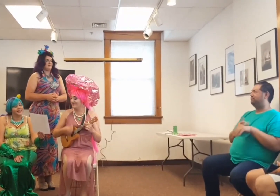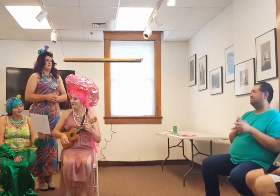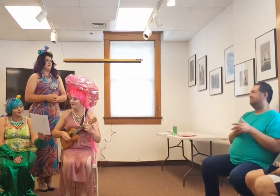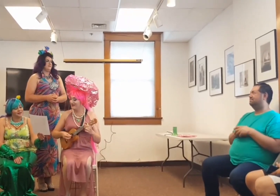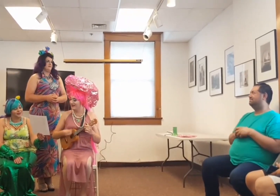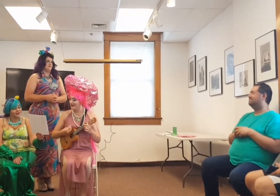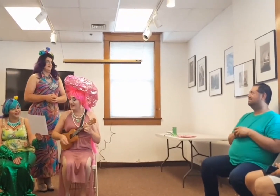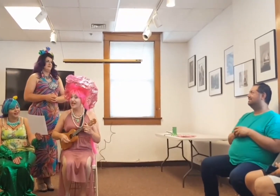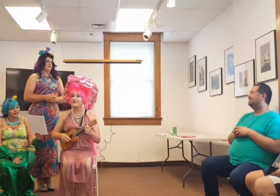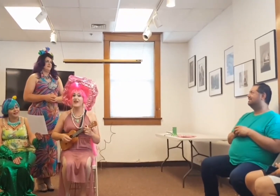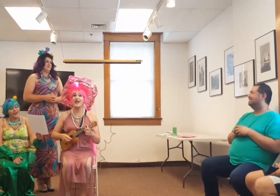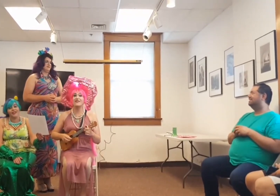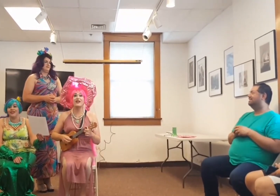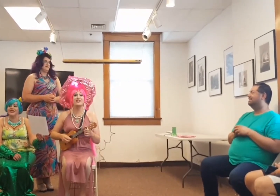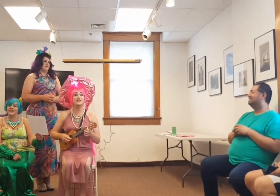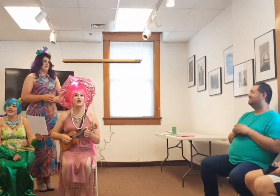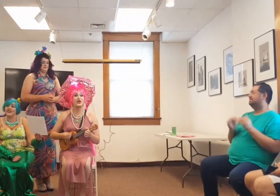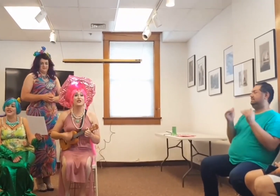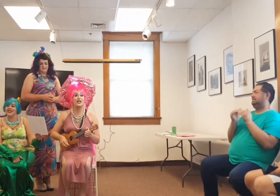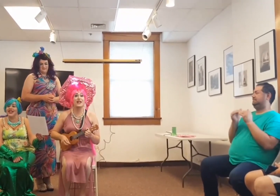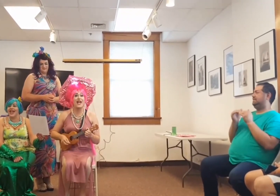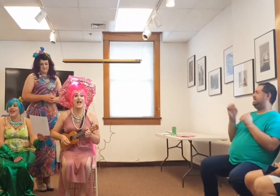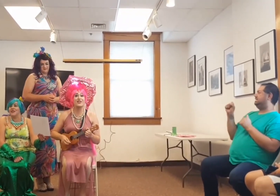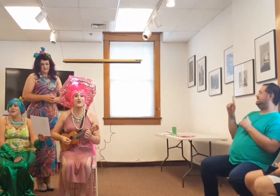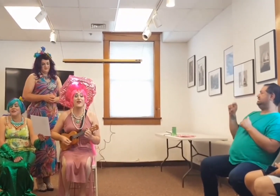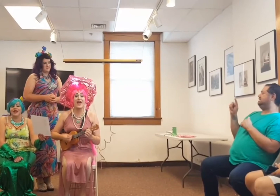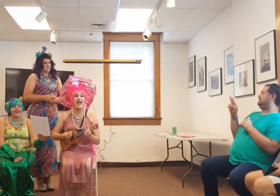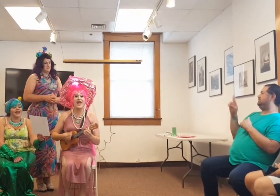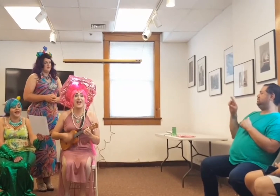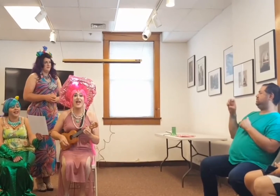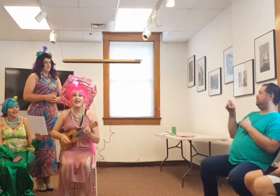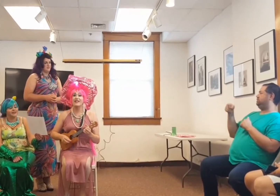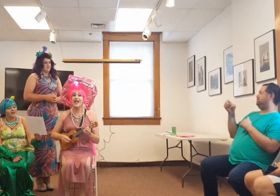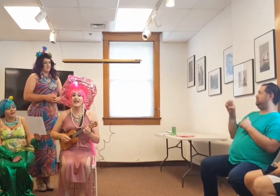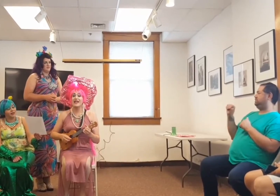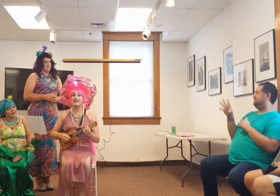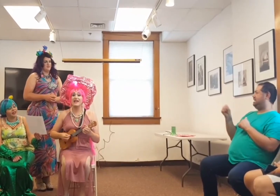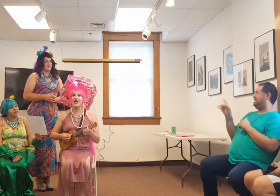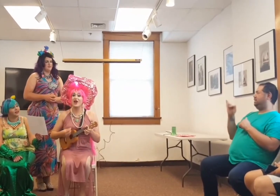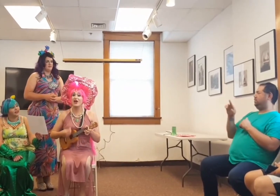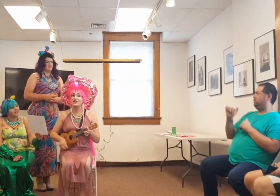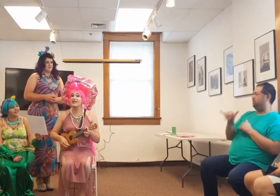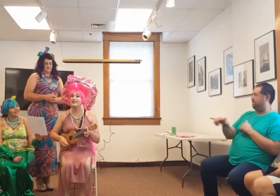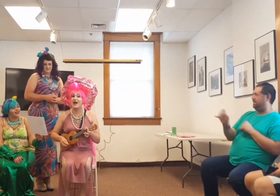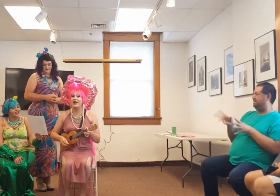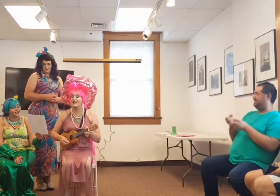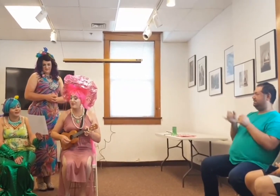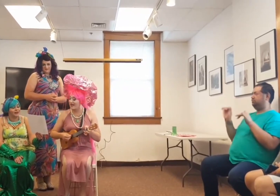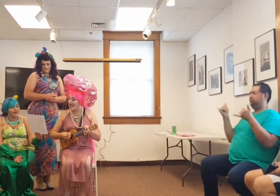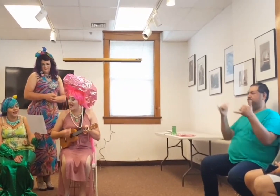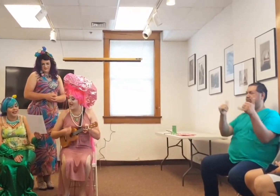Even the sturgeon and the ray, they get the urge and start to play!